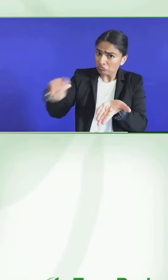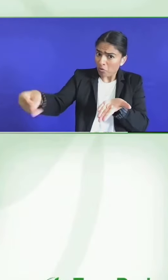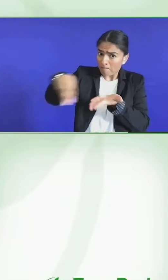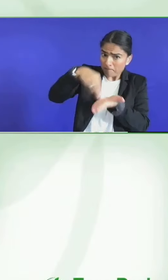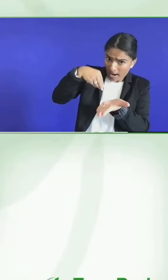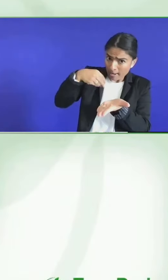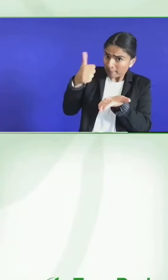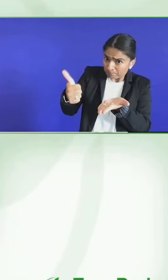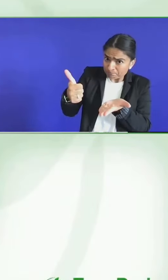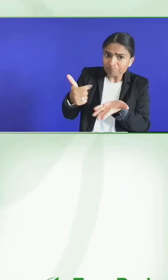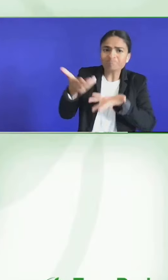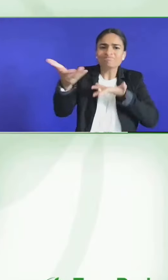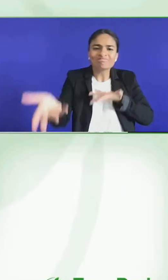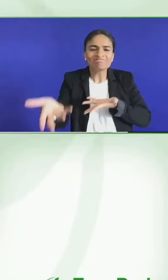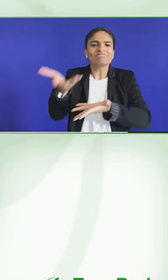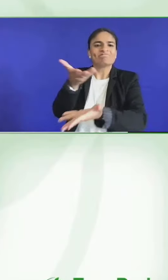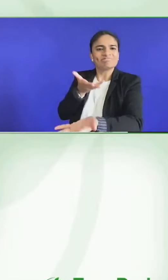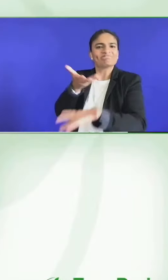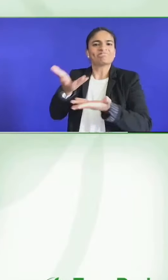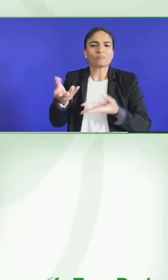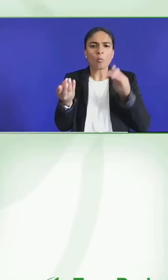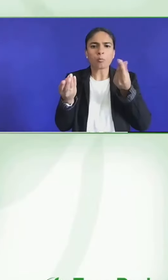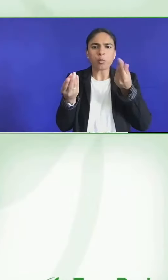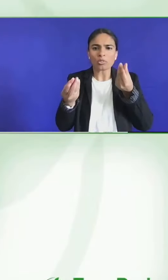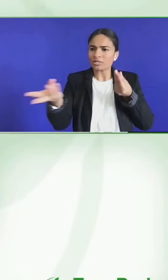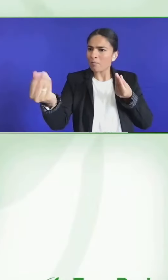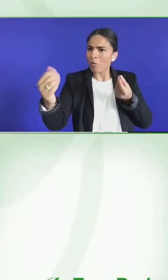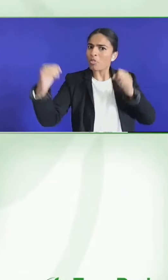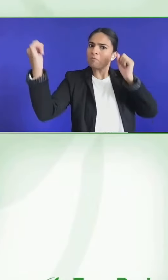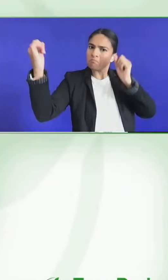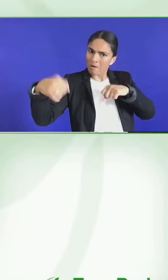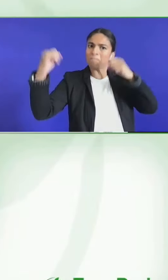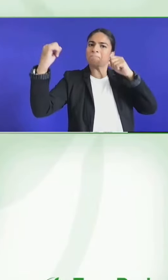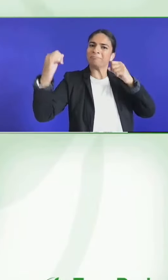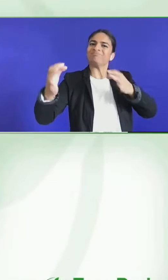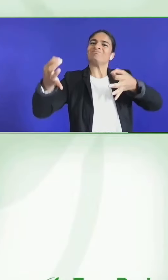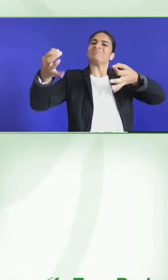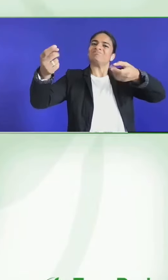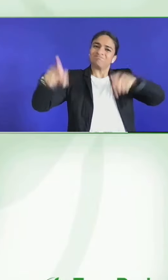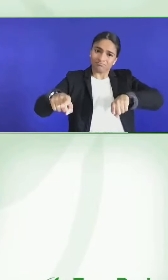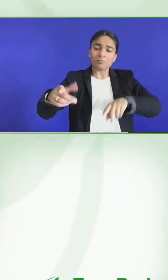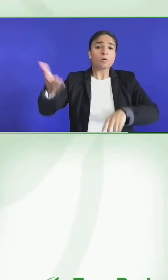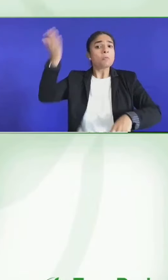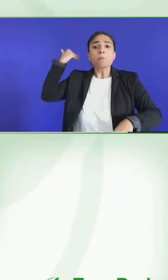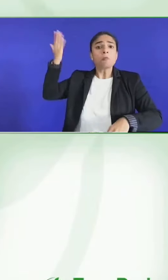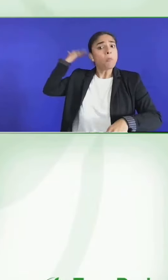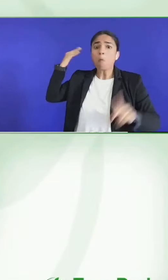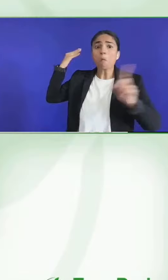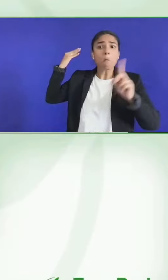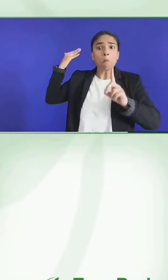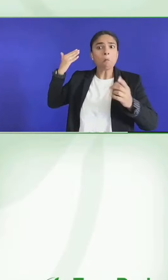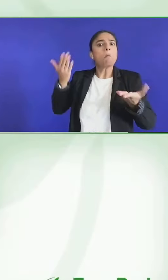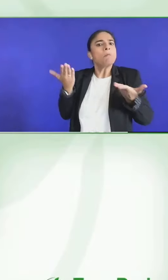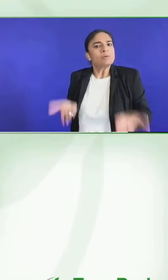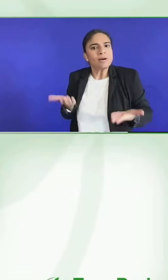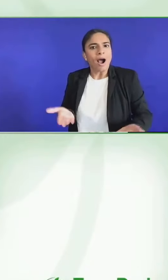We could develop new kinds of services that we did not have before because there was a great freedom of possibilities.